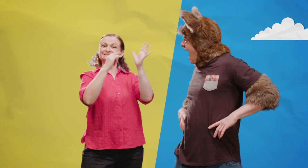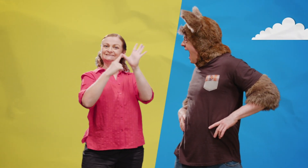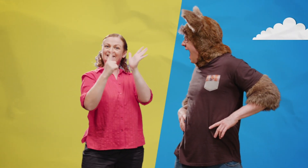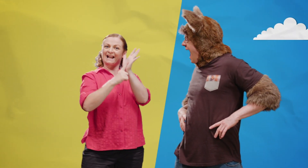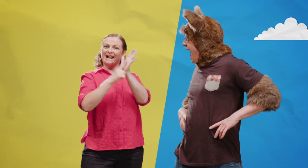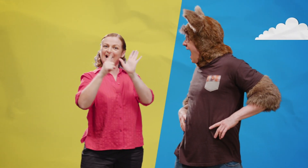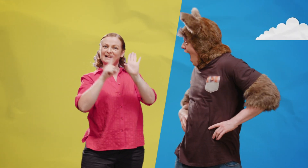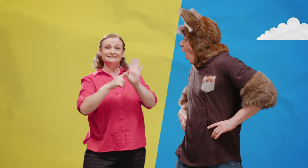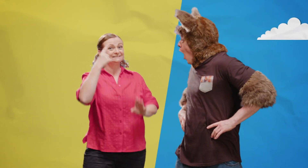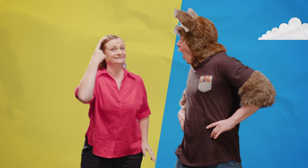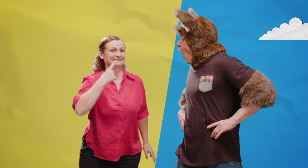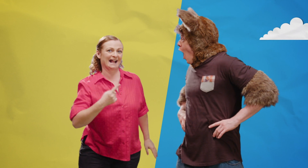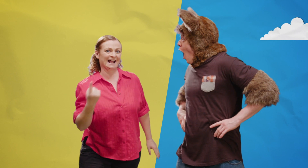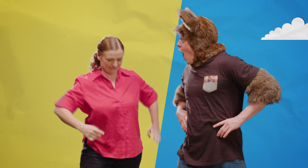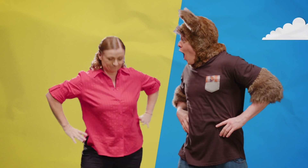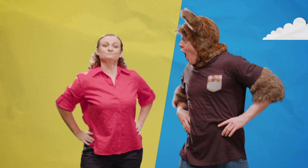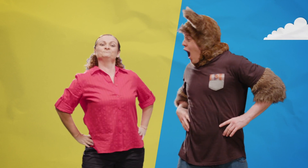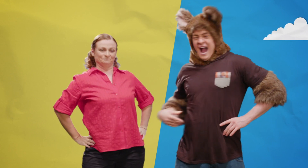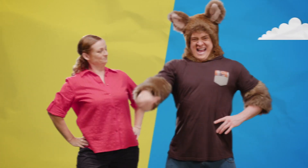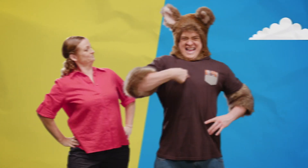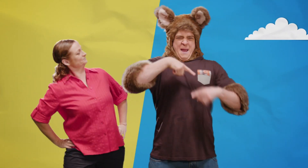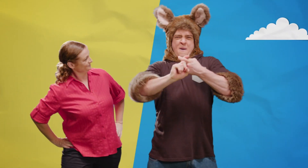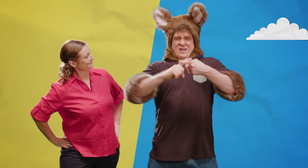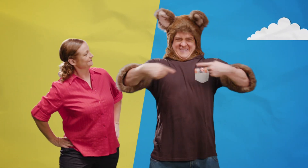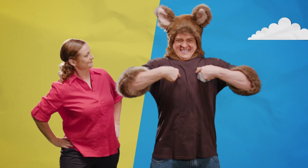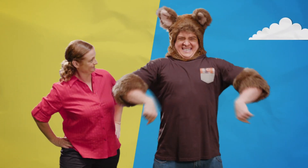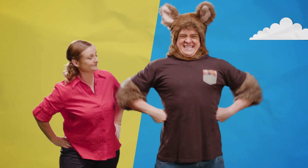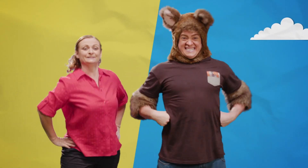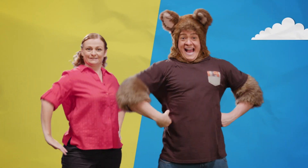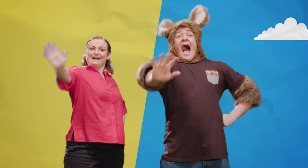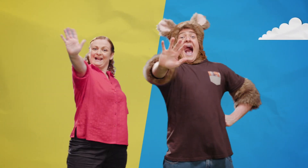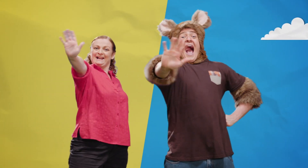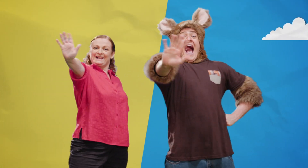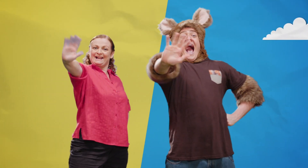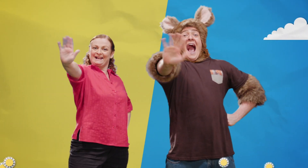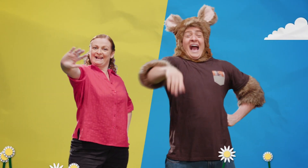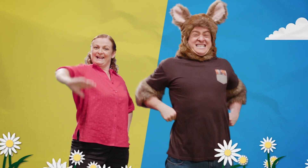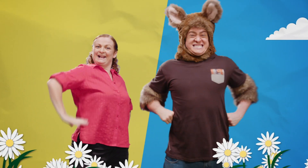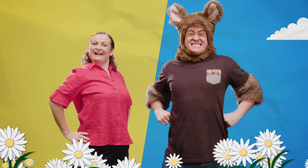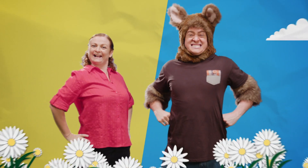I'm Sally. And I'm Possum. Hello!